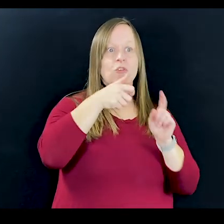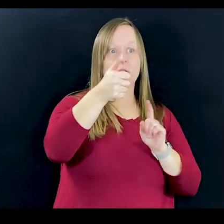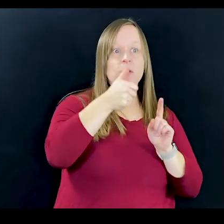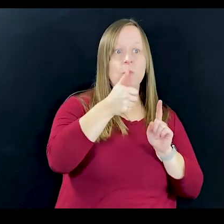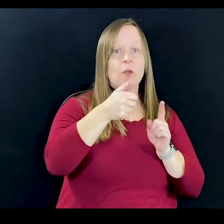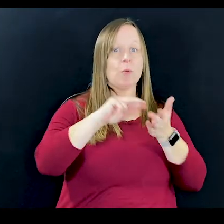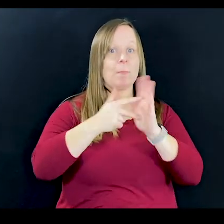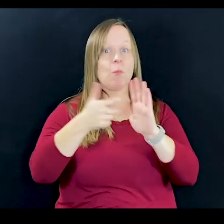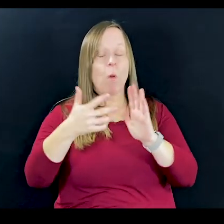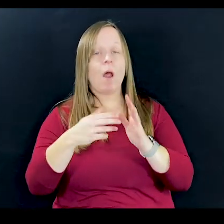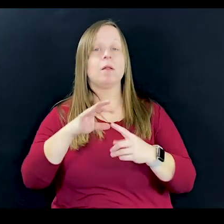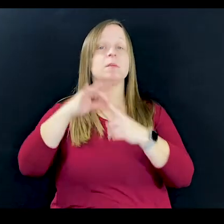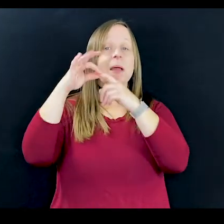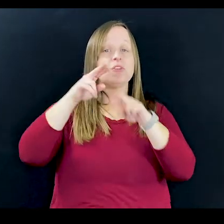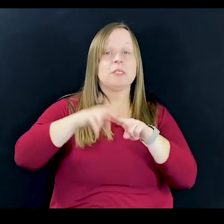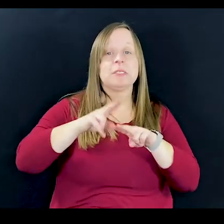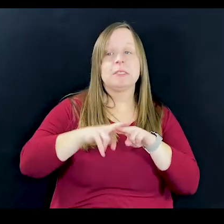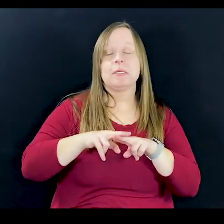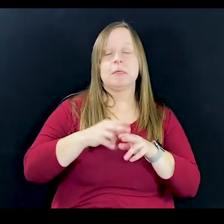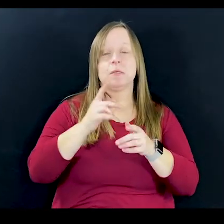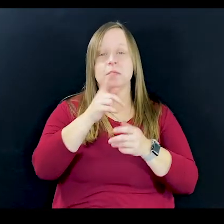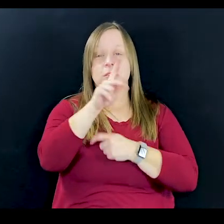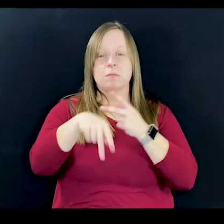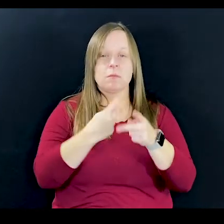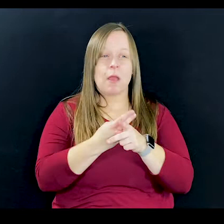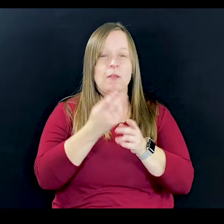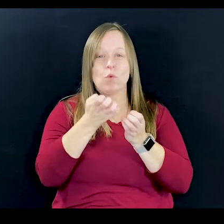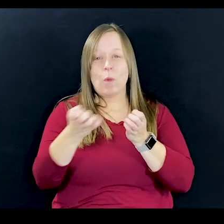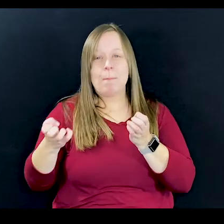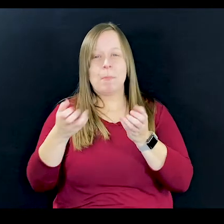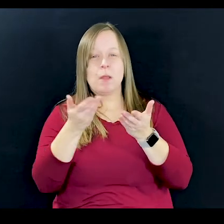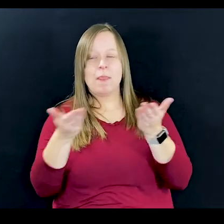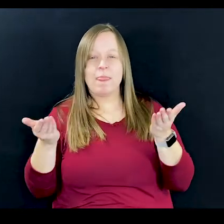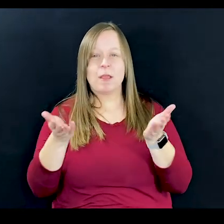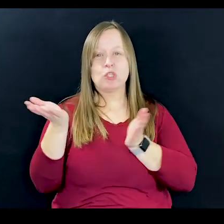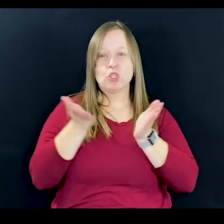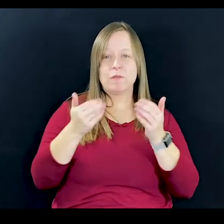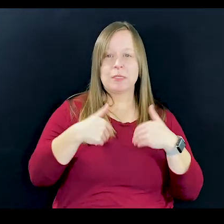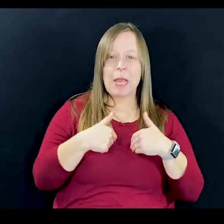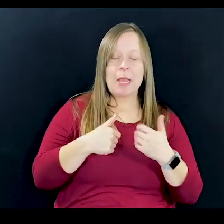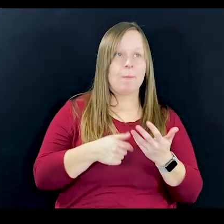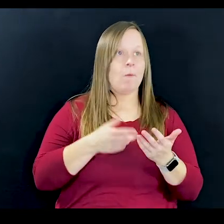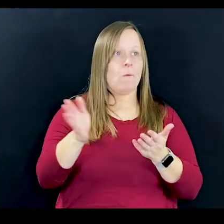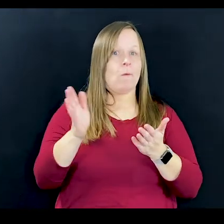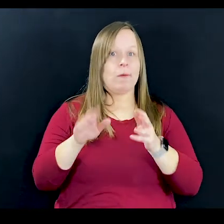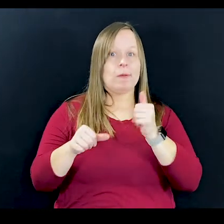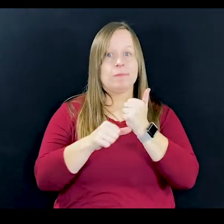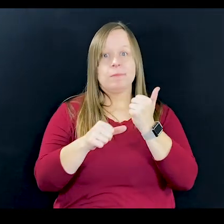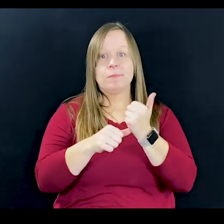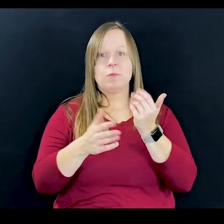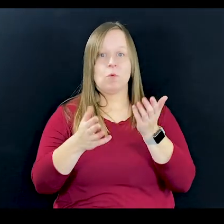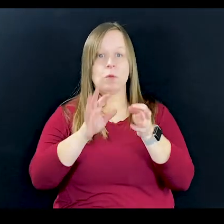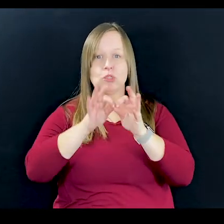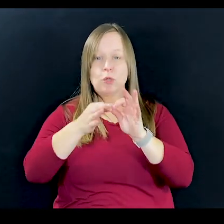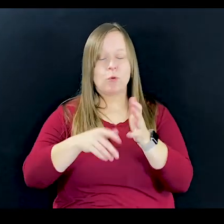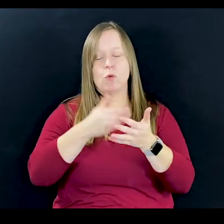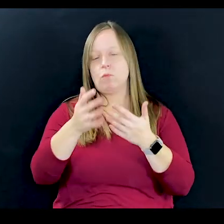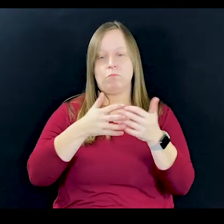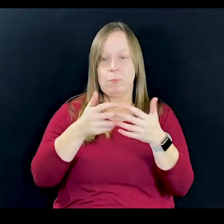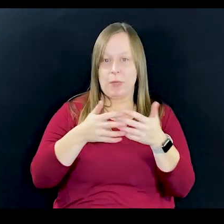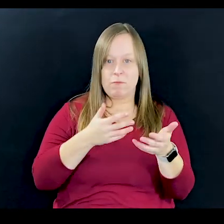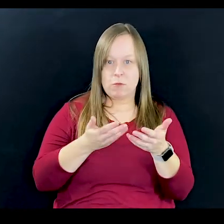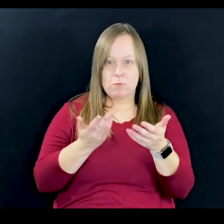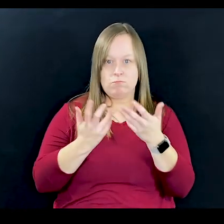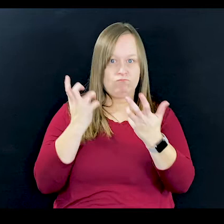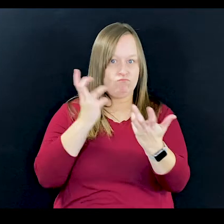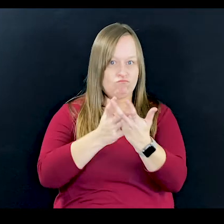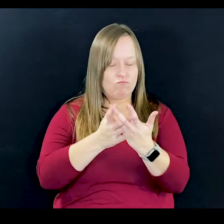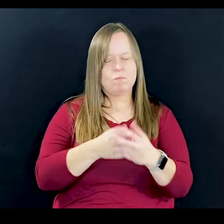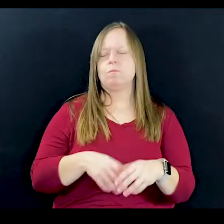be special seating, certain equipment, devices, a service animal, and attendant or some other accommodation.